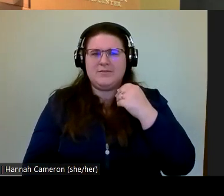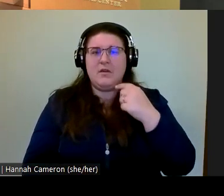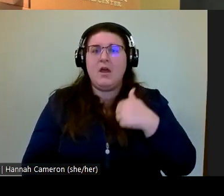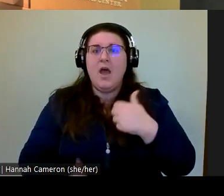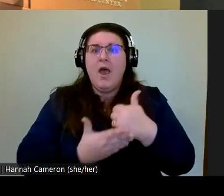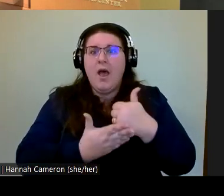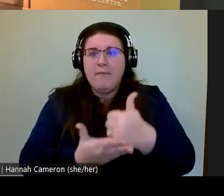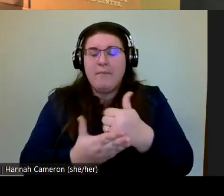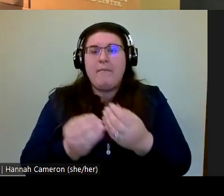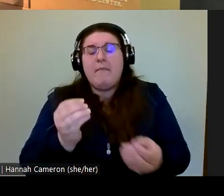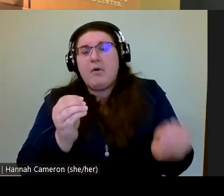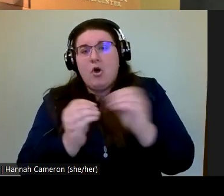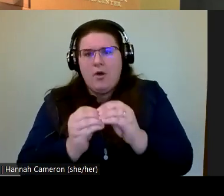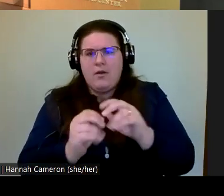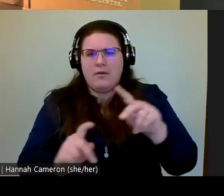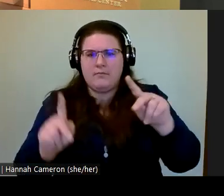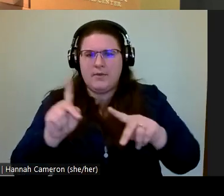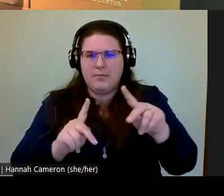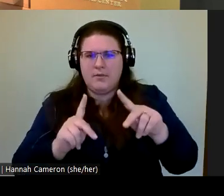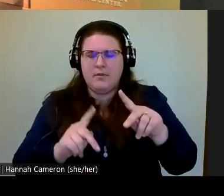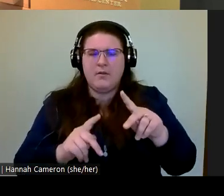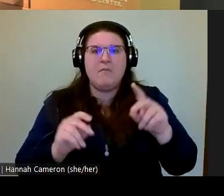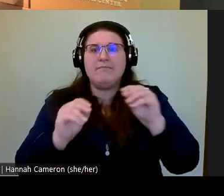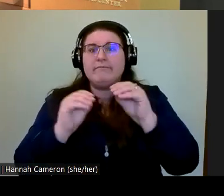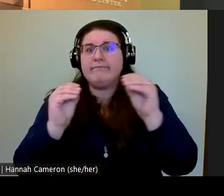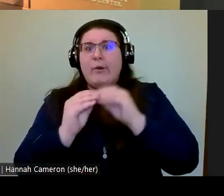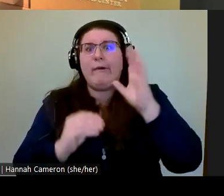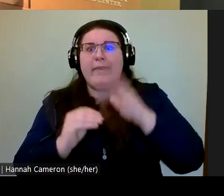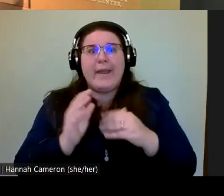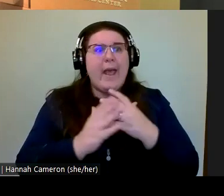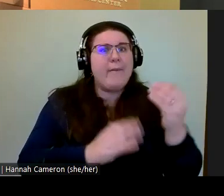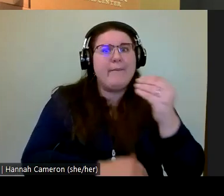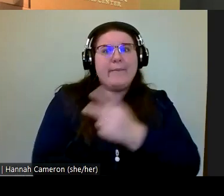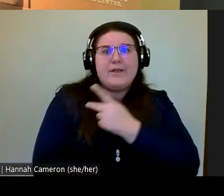people than if I just go to the Outpatient Clinic one more afternoon a week because there I can see